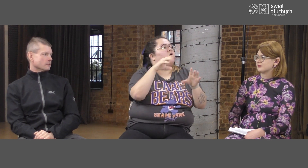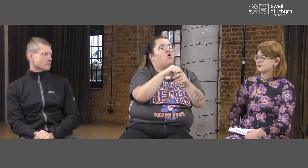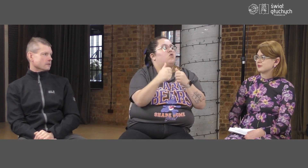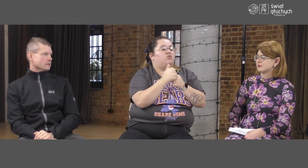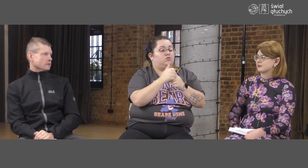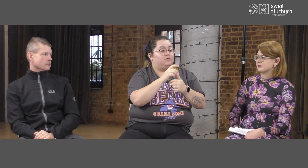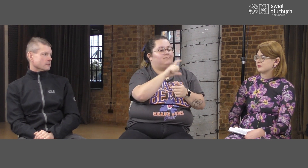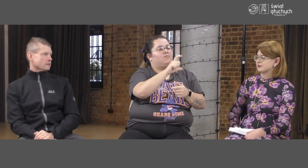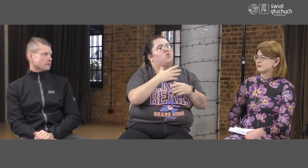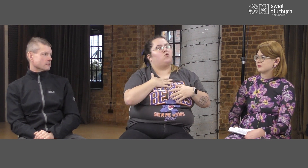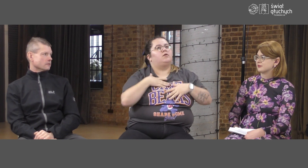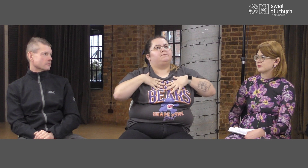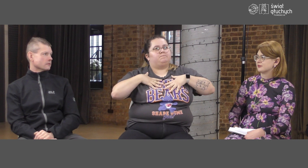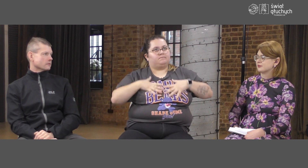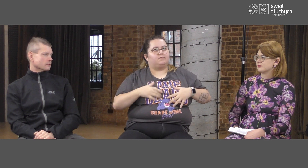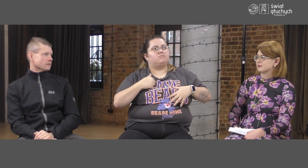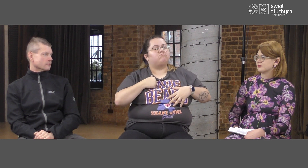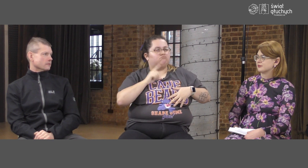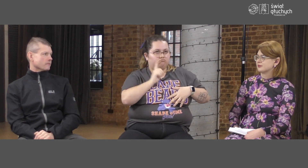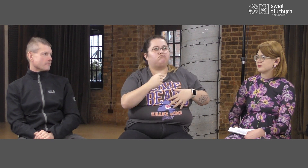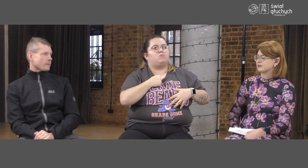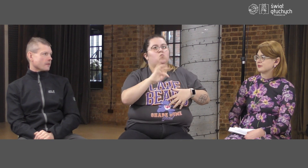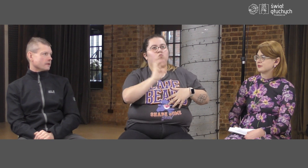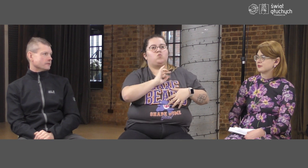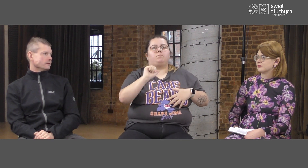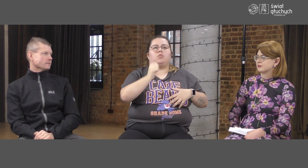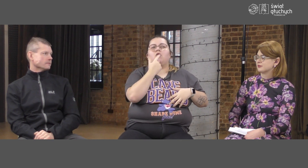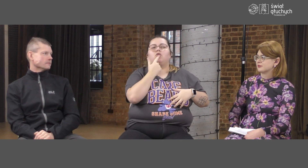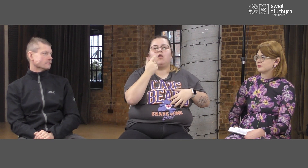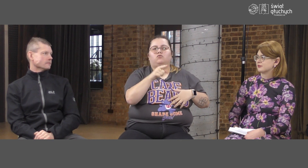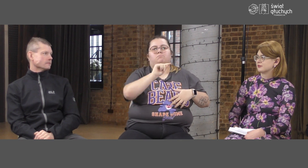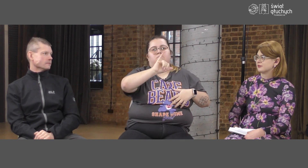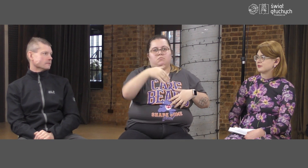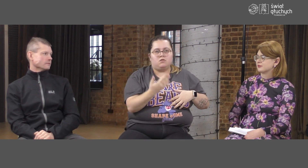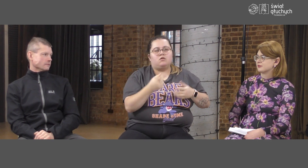What is it all about? I have an identity— my first language is PJM,